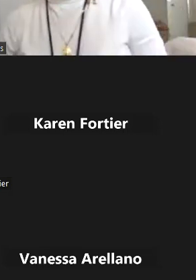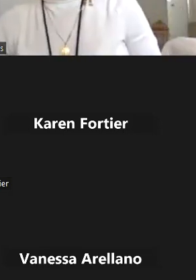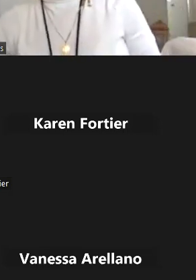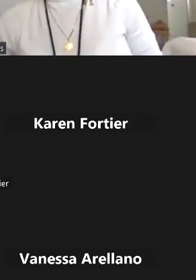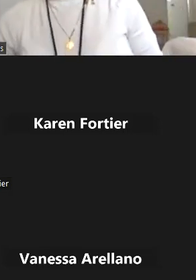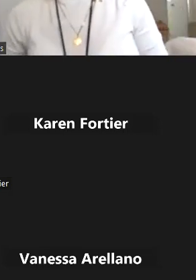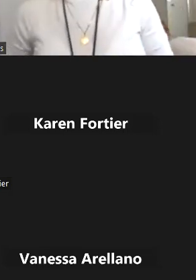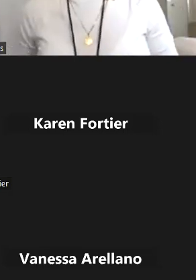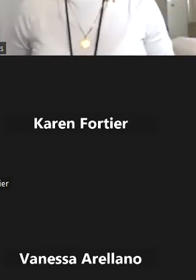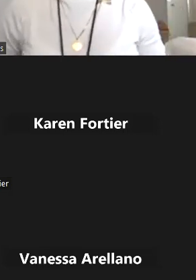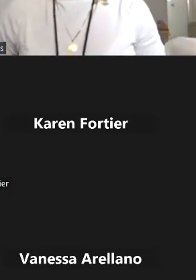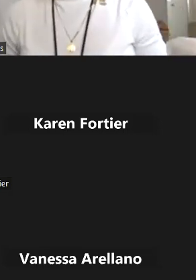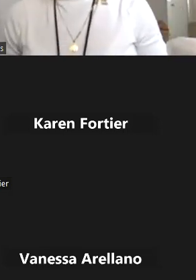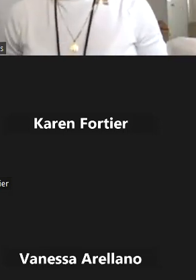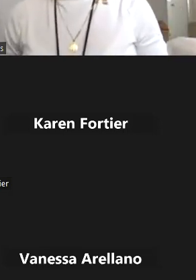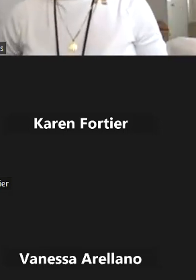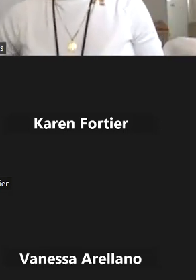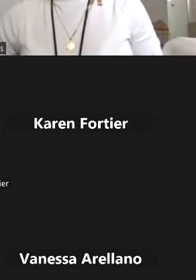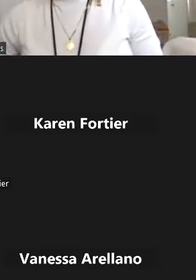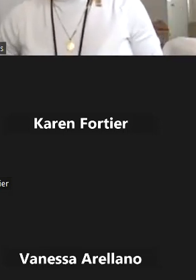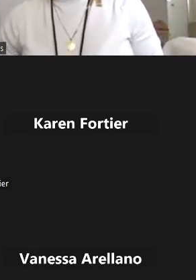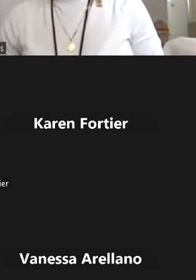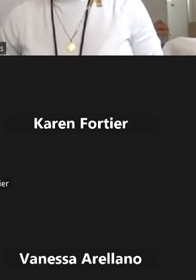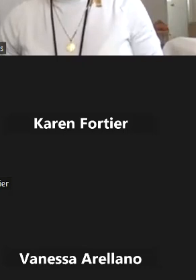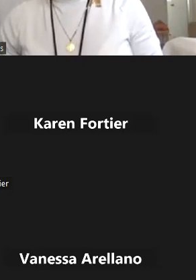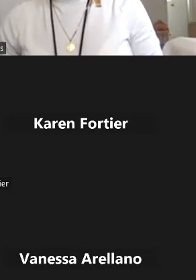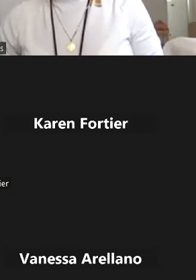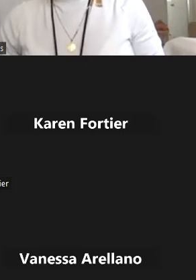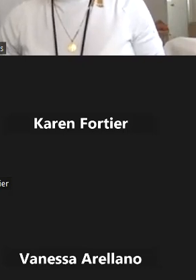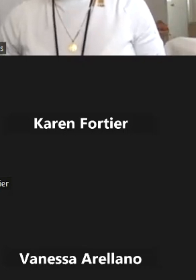that those materials will come out at some point next week, and if you have questions